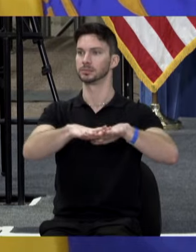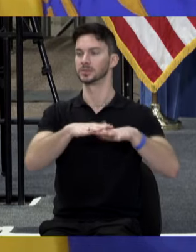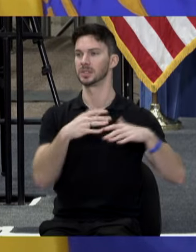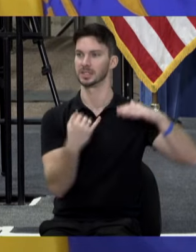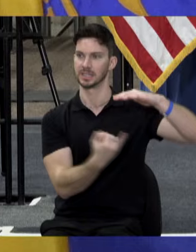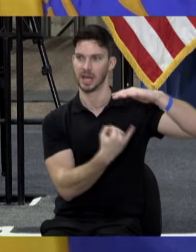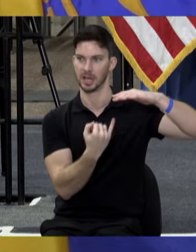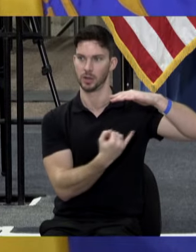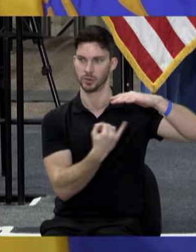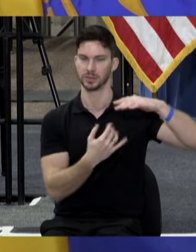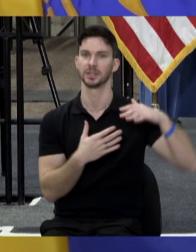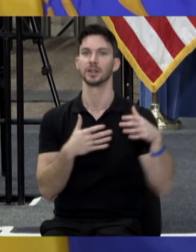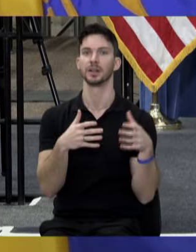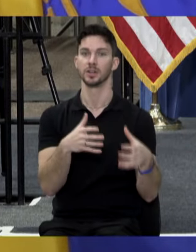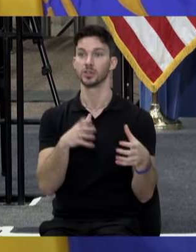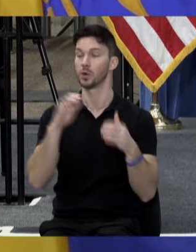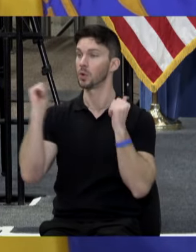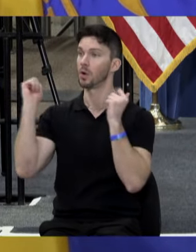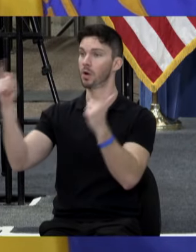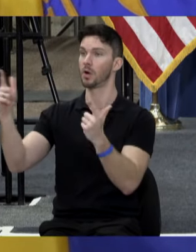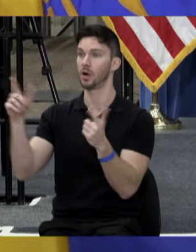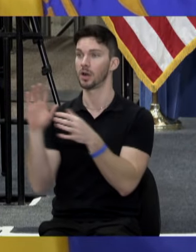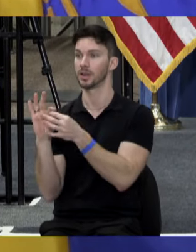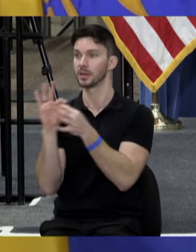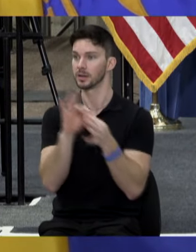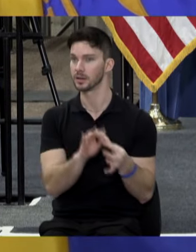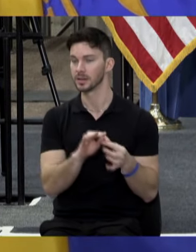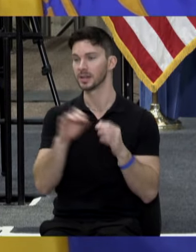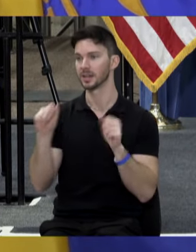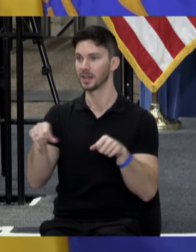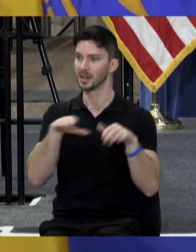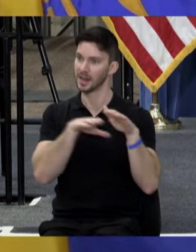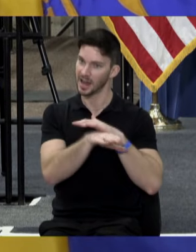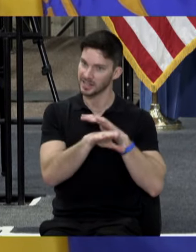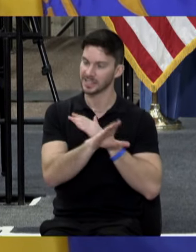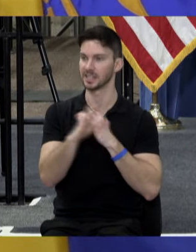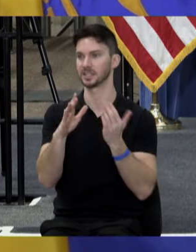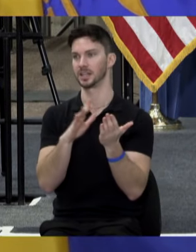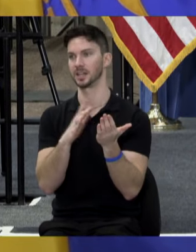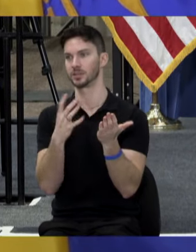use and access data, making informed decisions and maximize those taxpayer